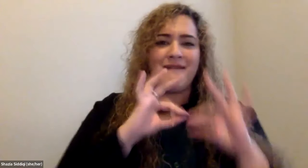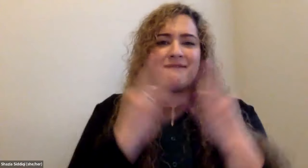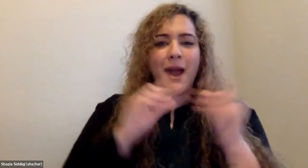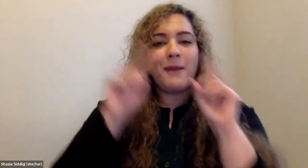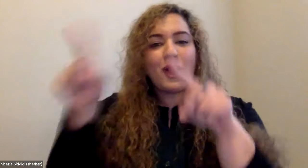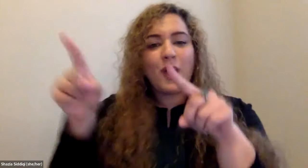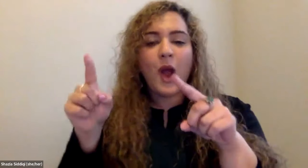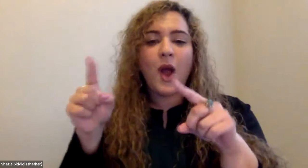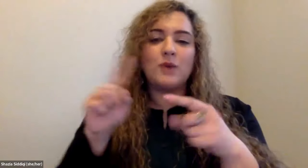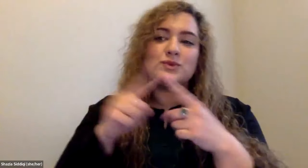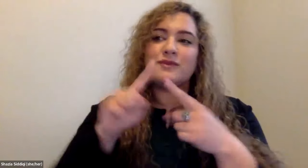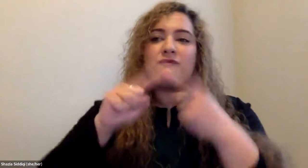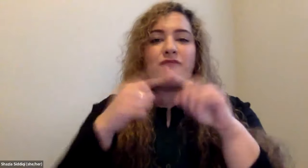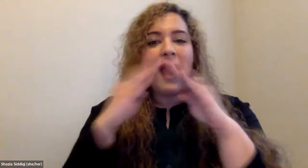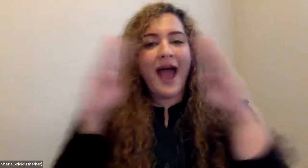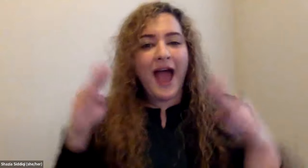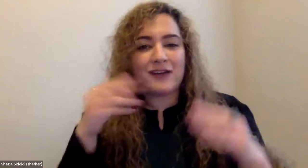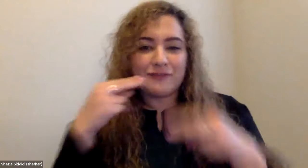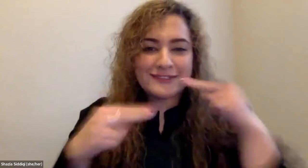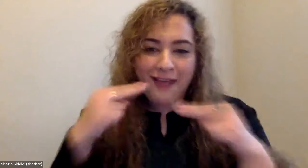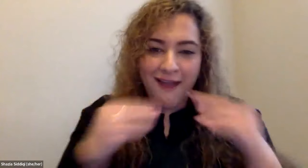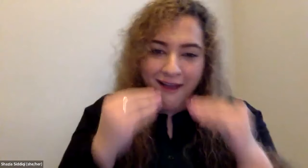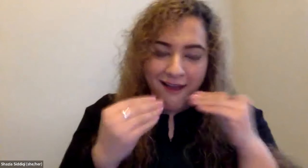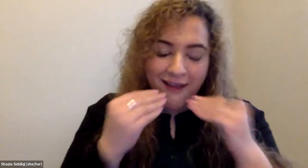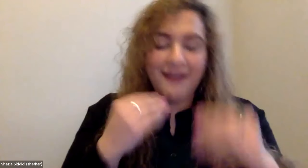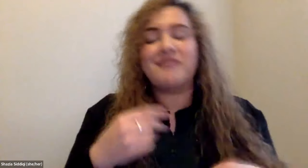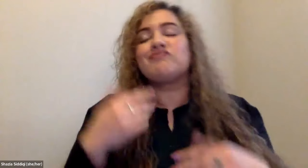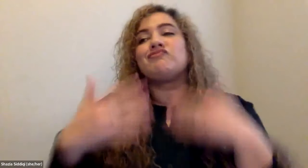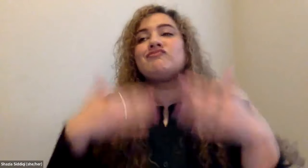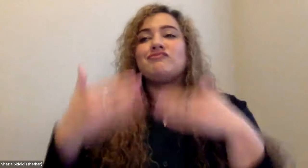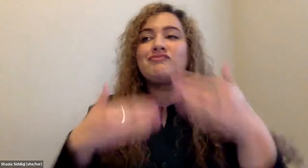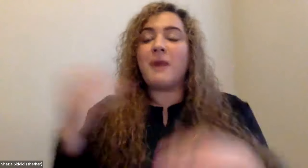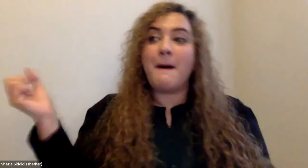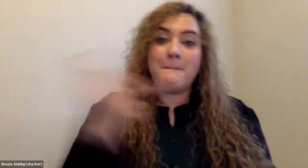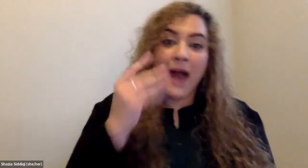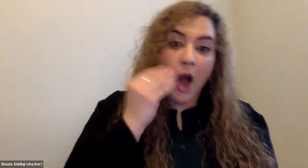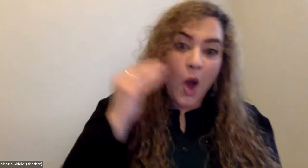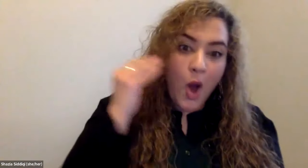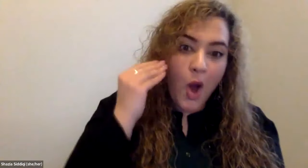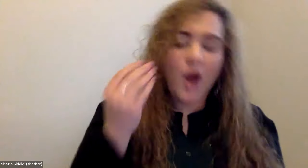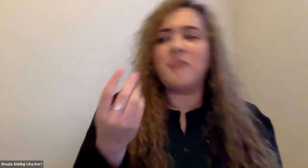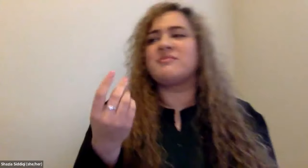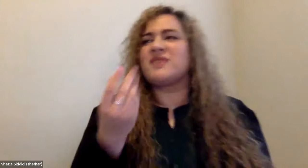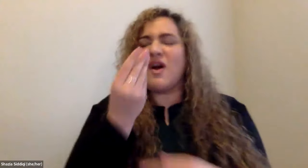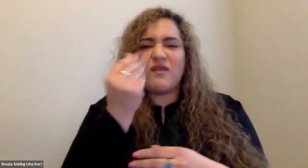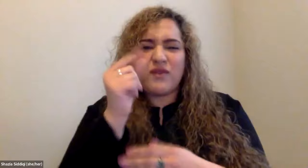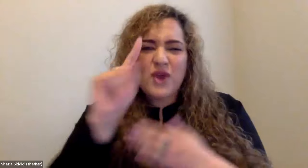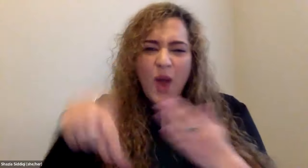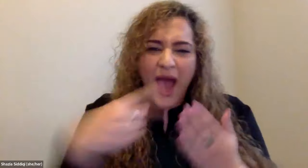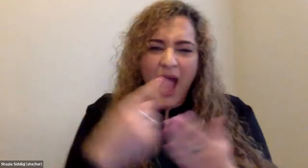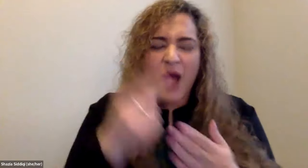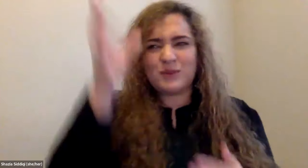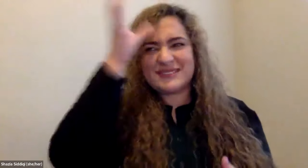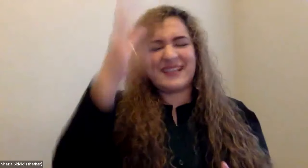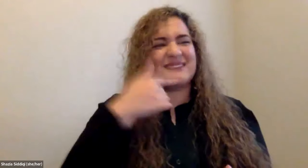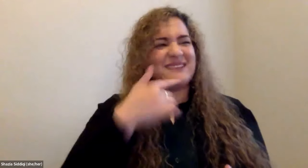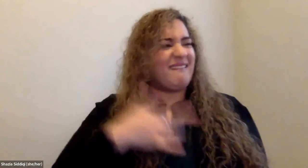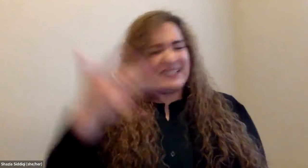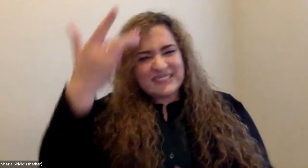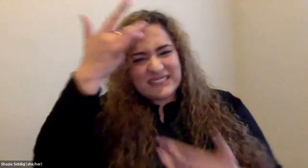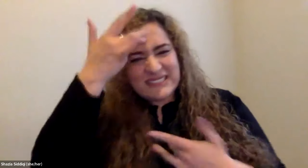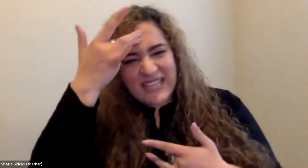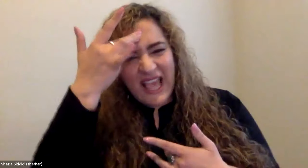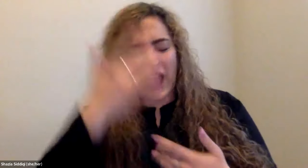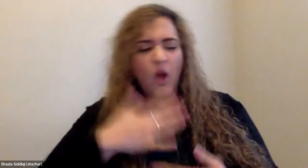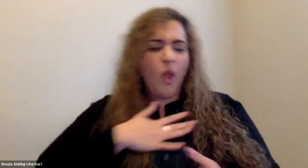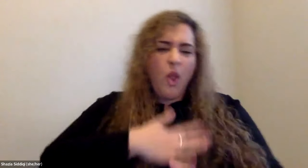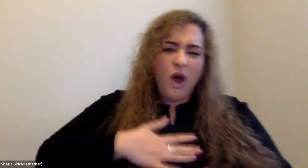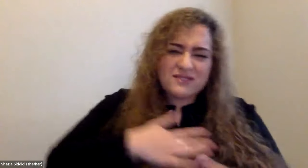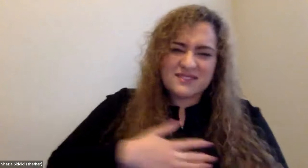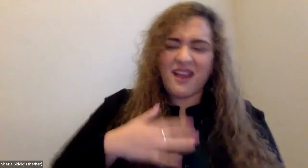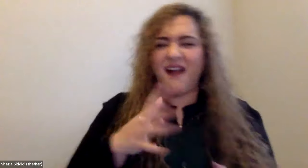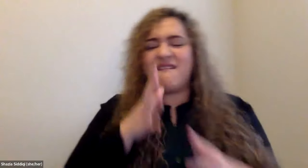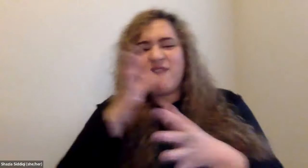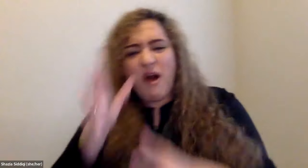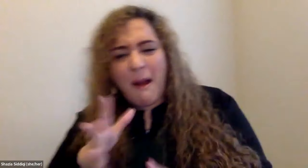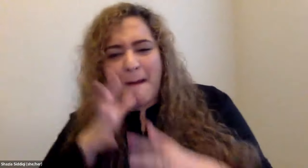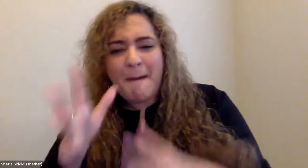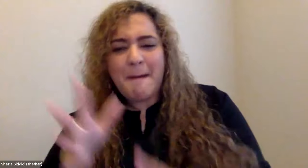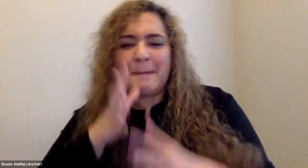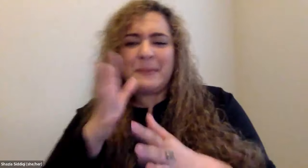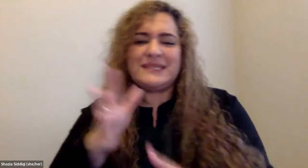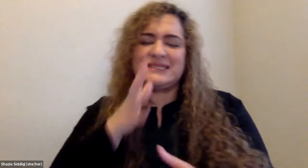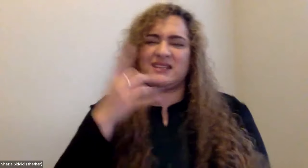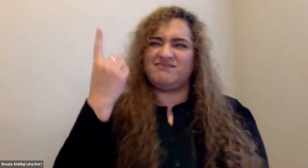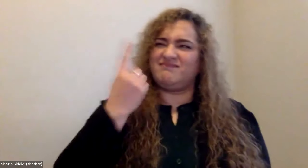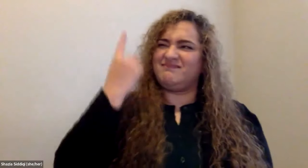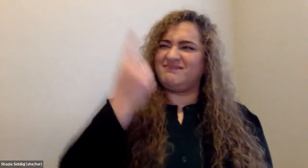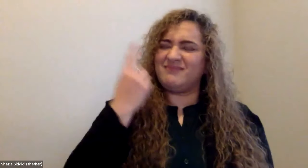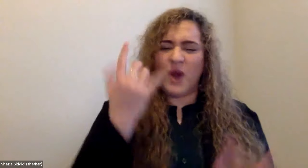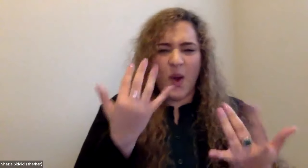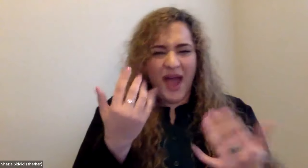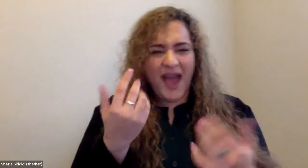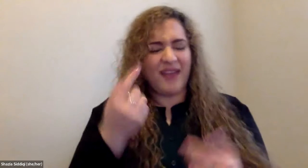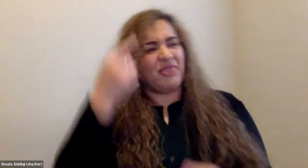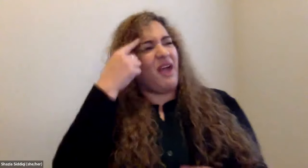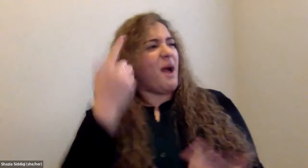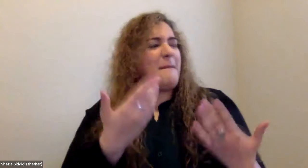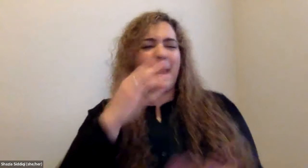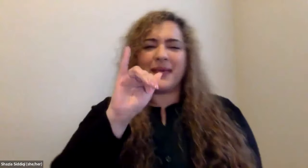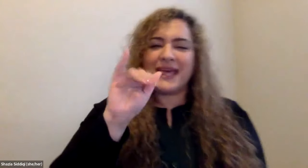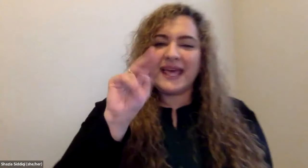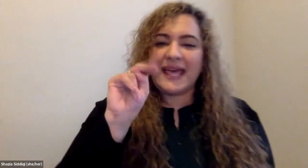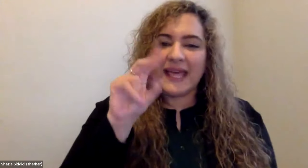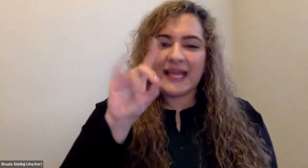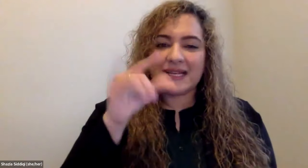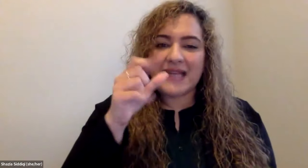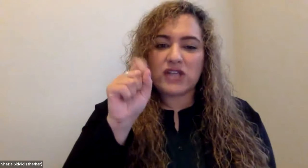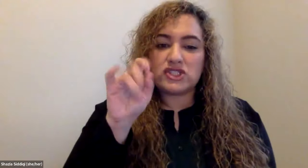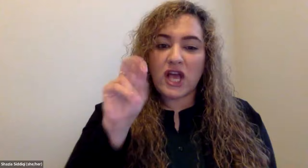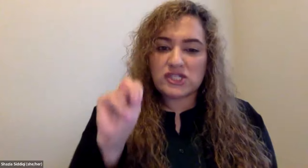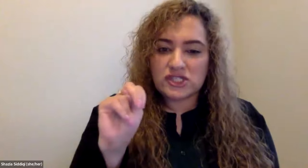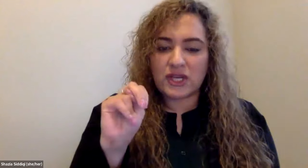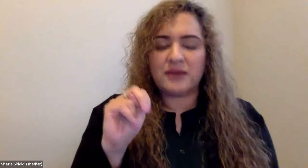Cristine Saunders: And we had gone with my family to some friends house to have dinner, and after we got back home couple hours afterwards, my father said he was feeling sick, he was feeling nauseous he vomited, and so we thought well Maybe it was just indigestion.